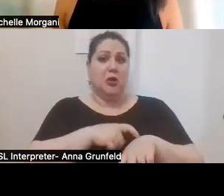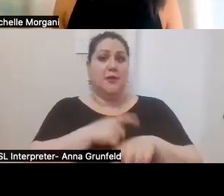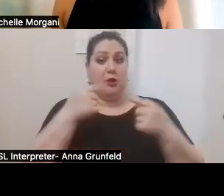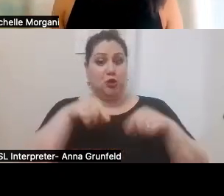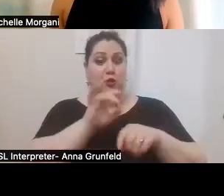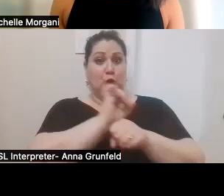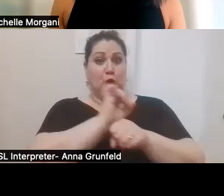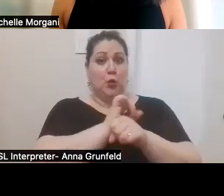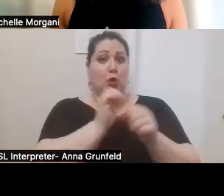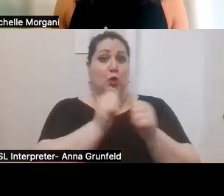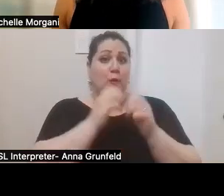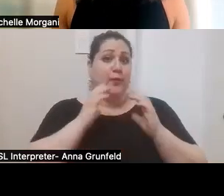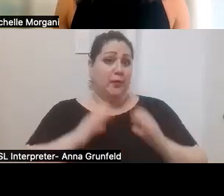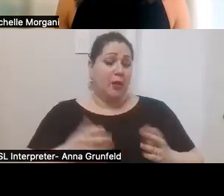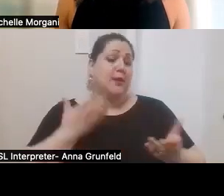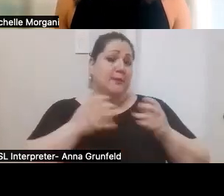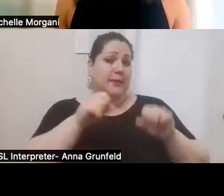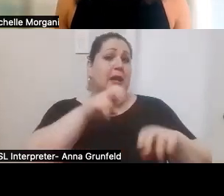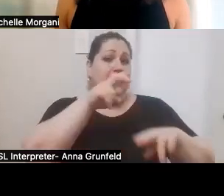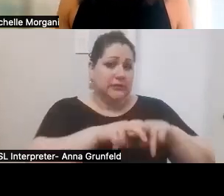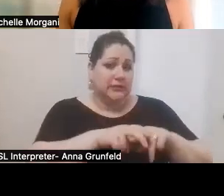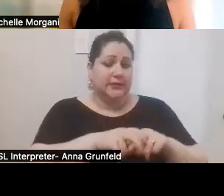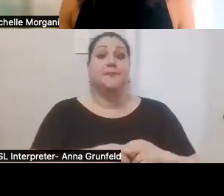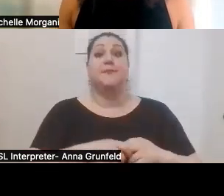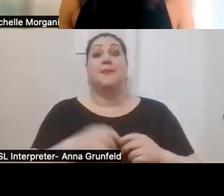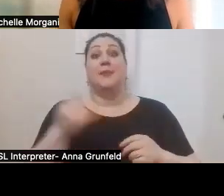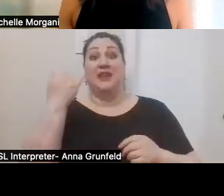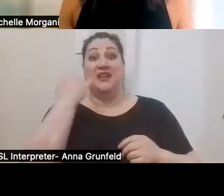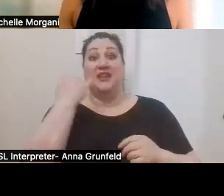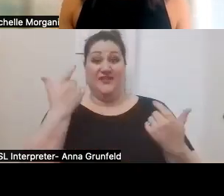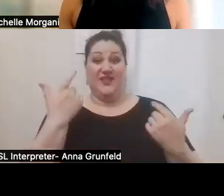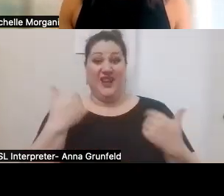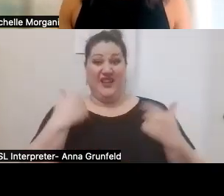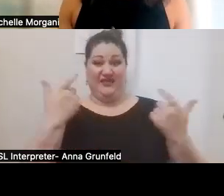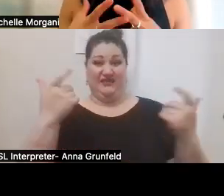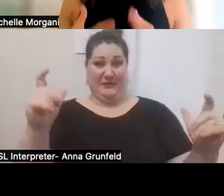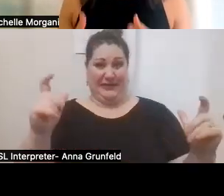And again, if it's a larger site, is it more helpful to have the student use something like a